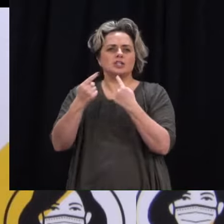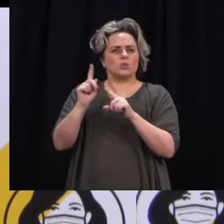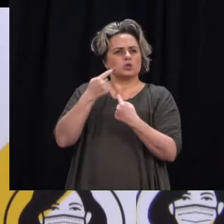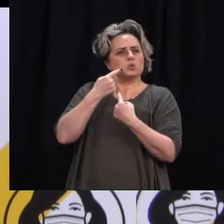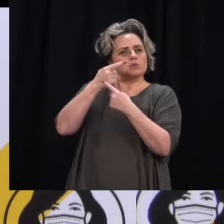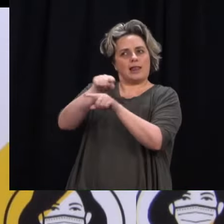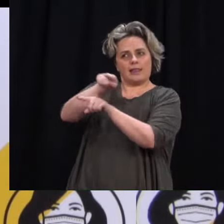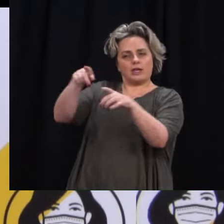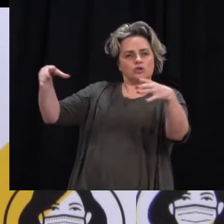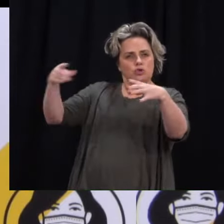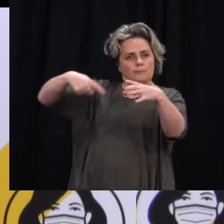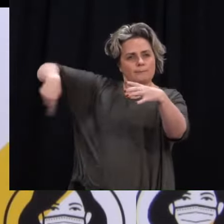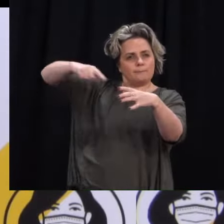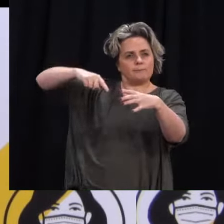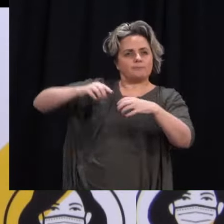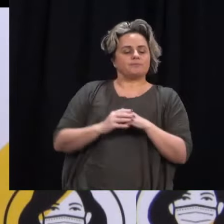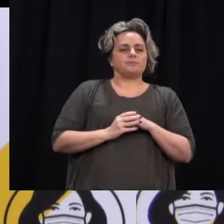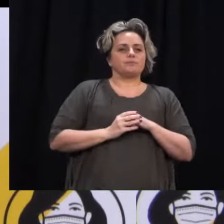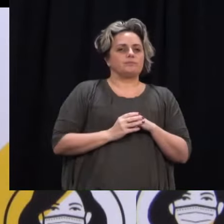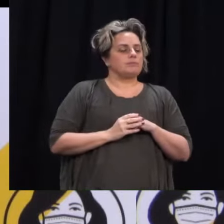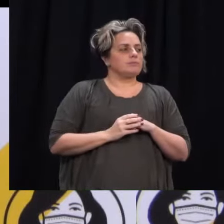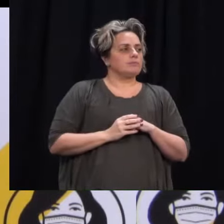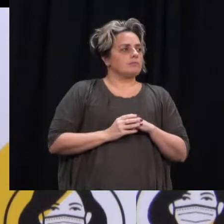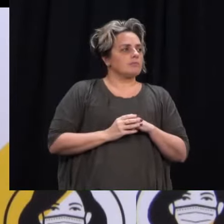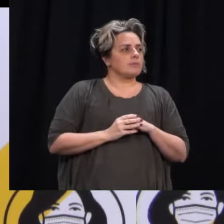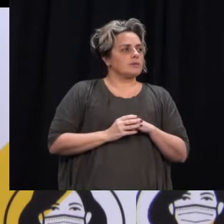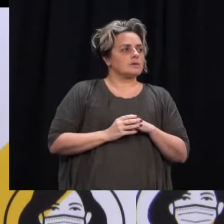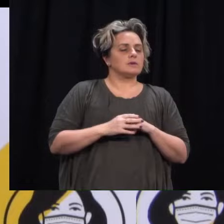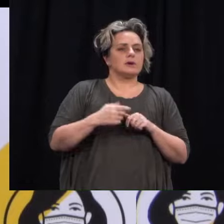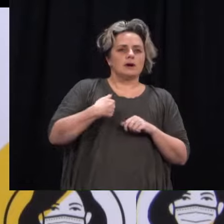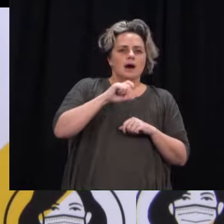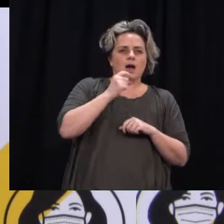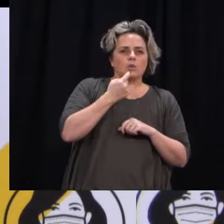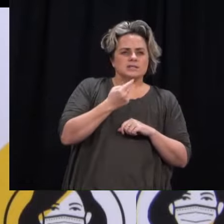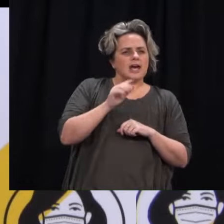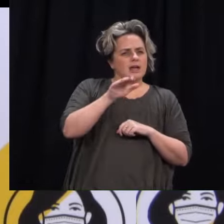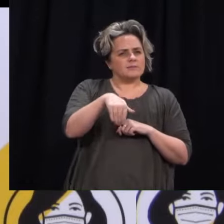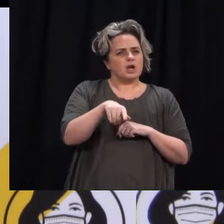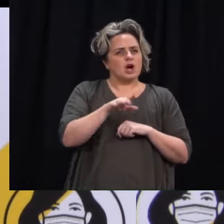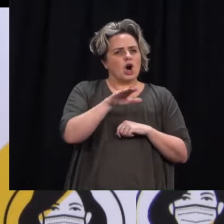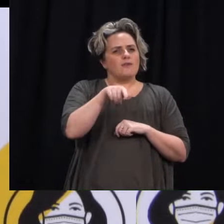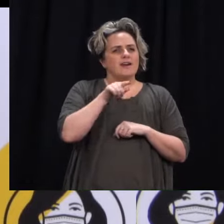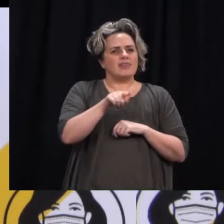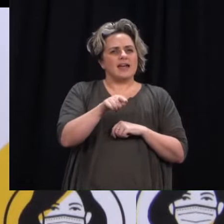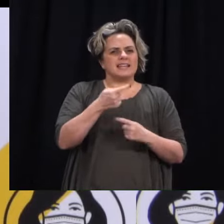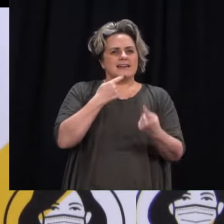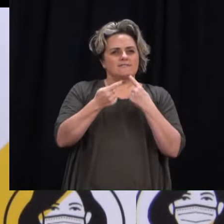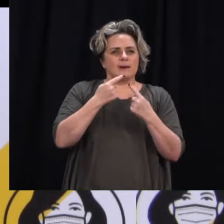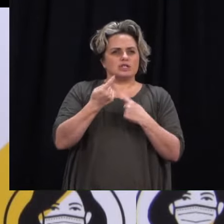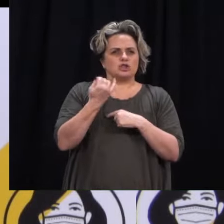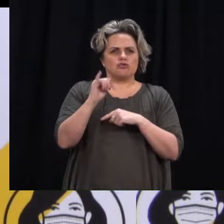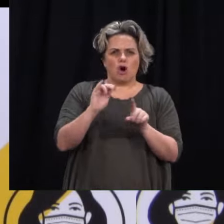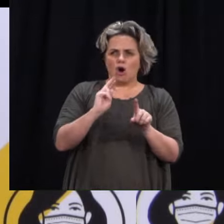information and what do you say to the people that are perhaps